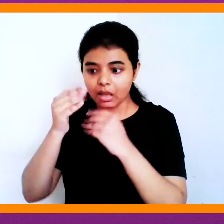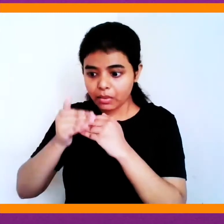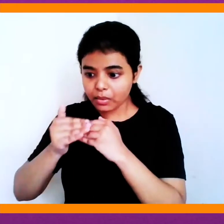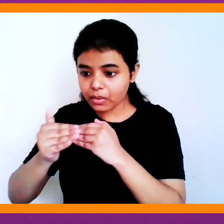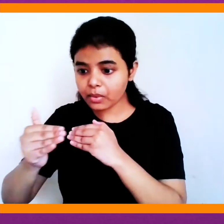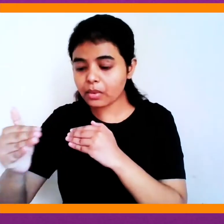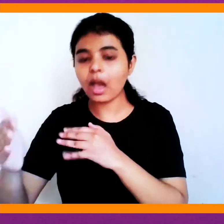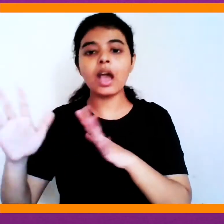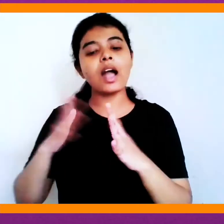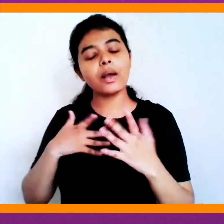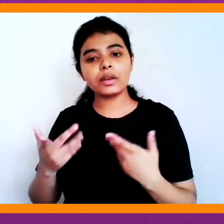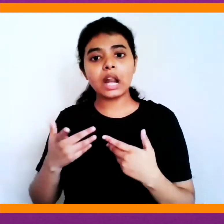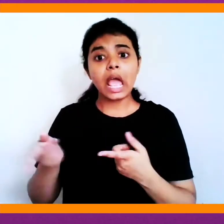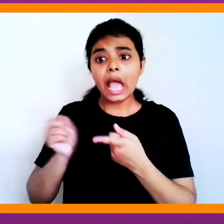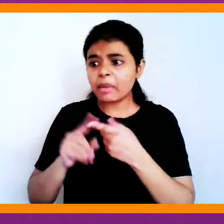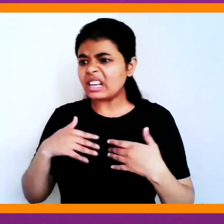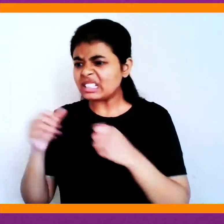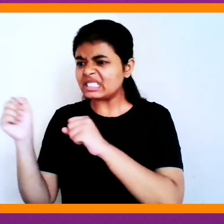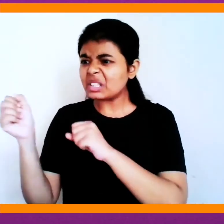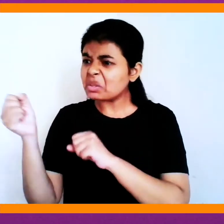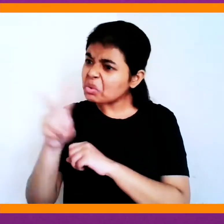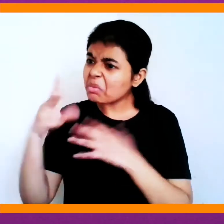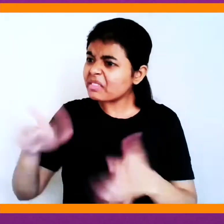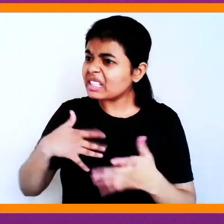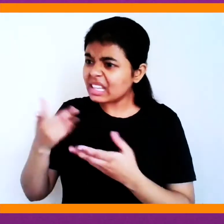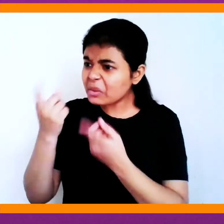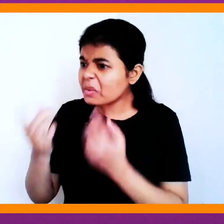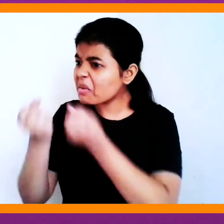through the process of medical intervention it doesn't make sense to try for one or two months